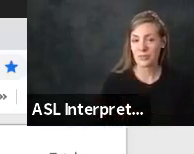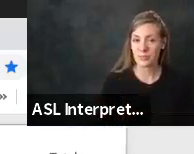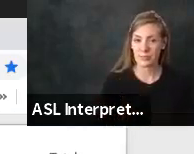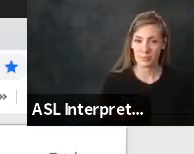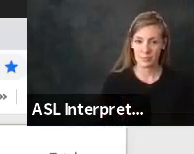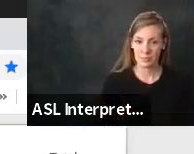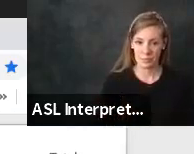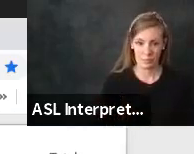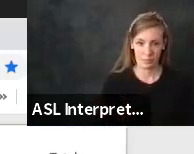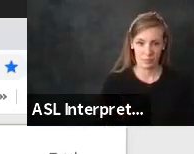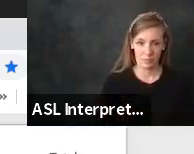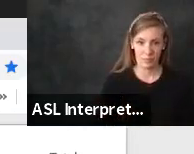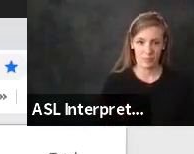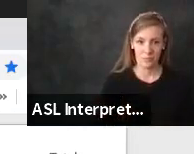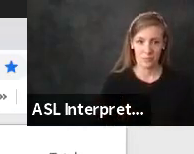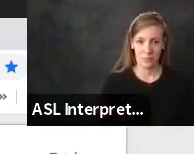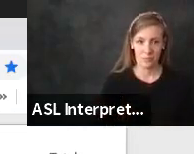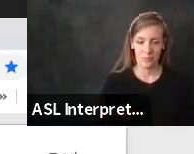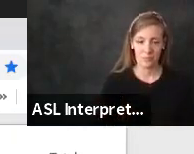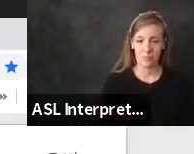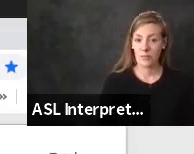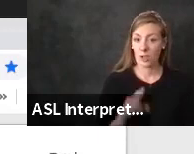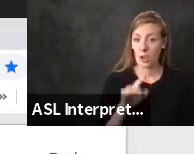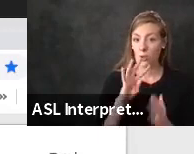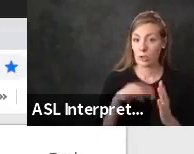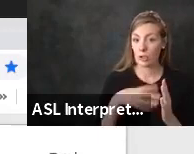This chart is showing the Mase rate.